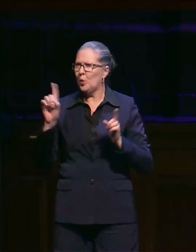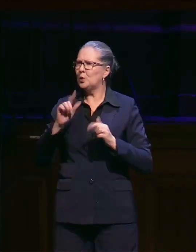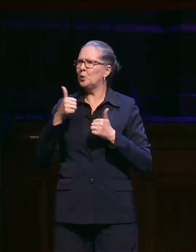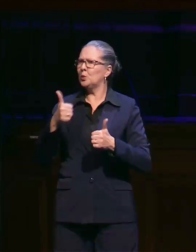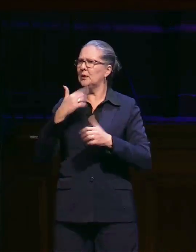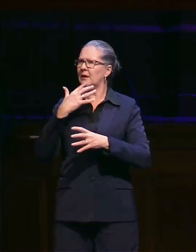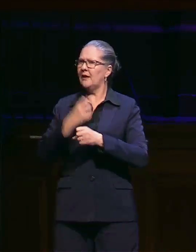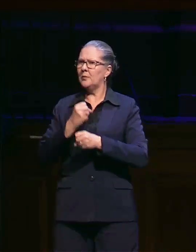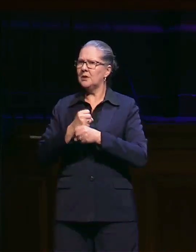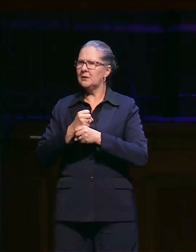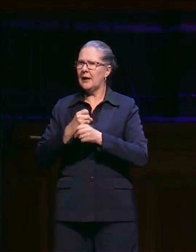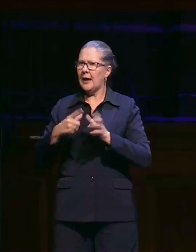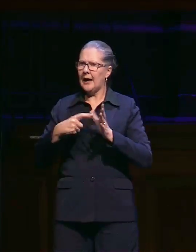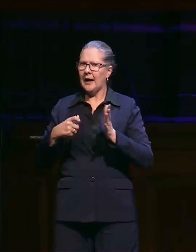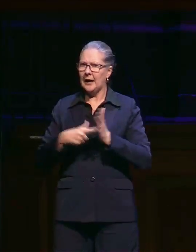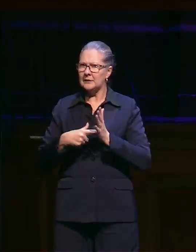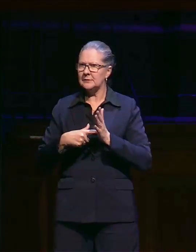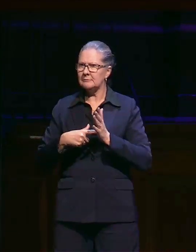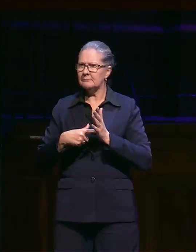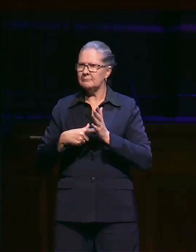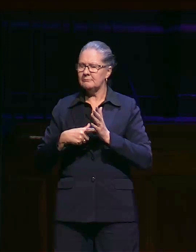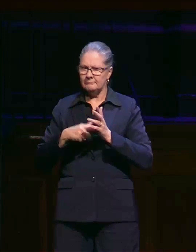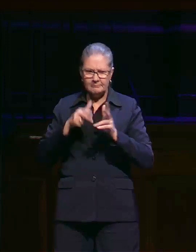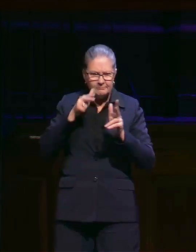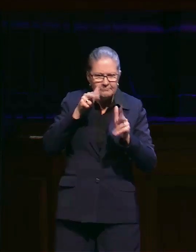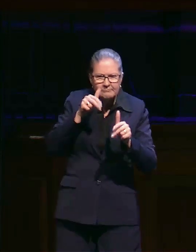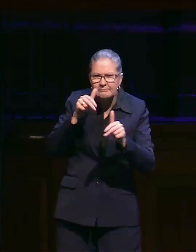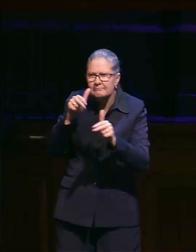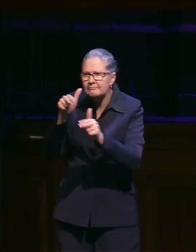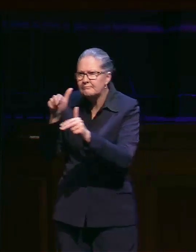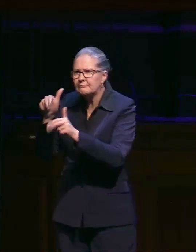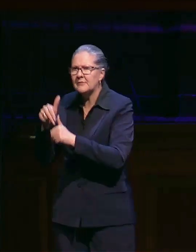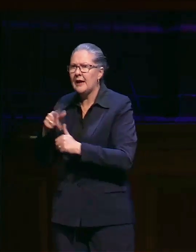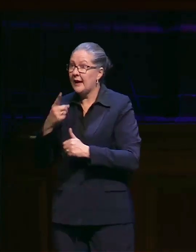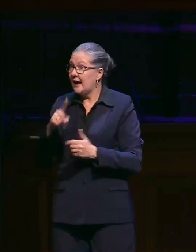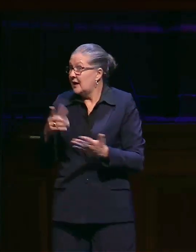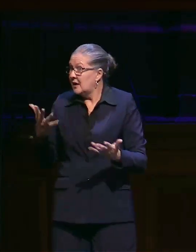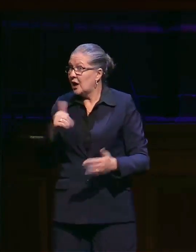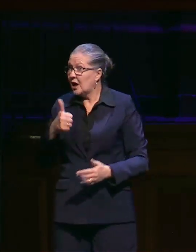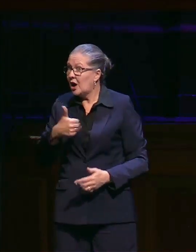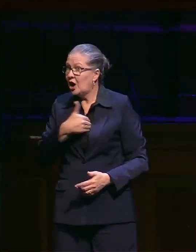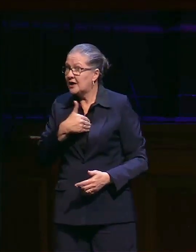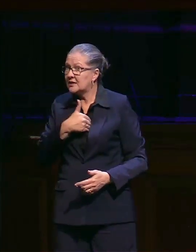sense of fairness of guardianship and even kindness of what we call in New